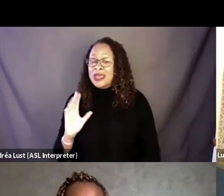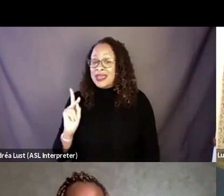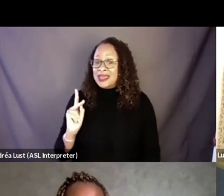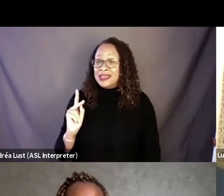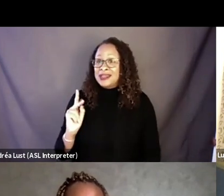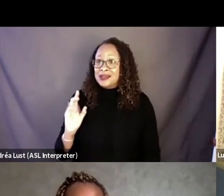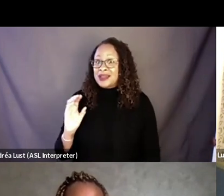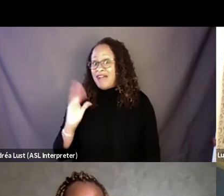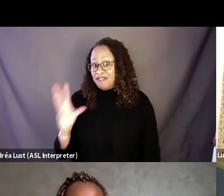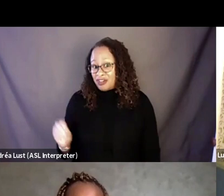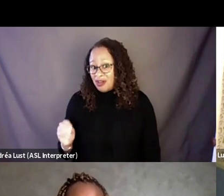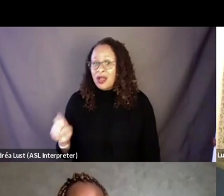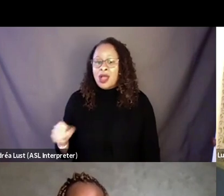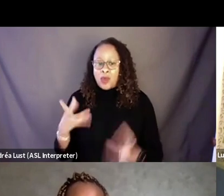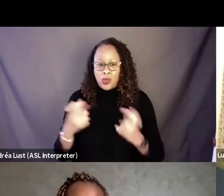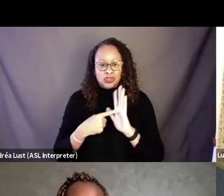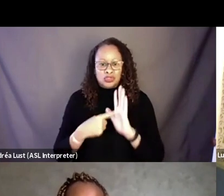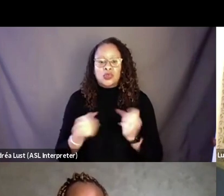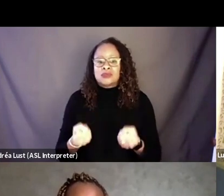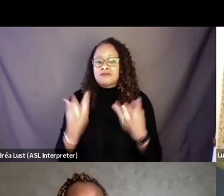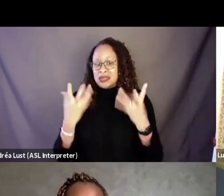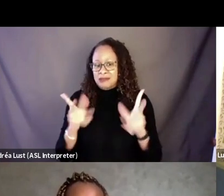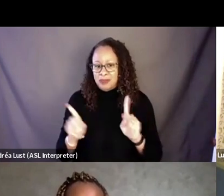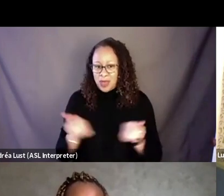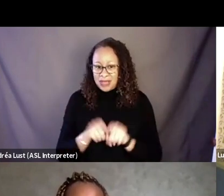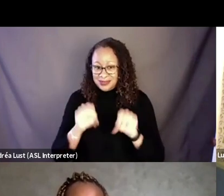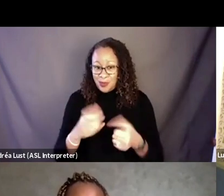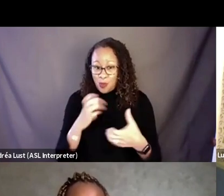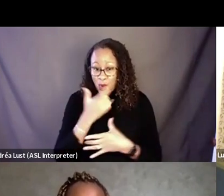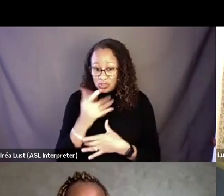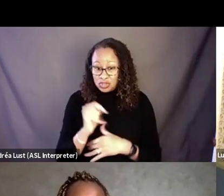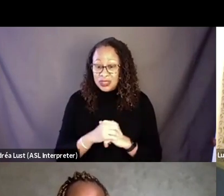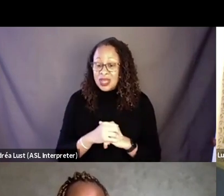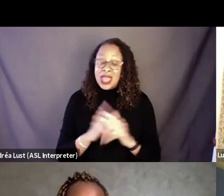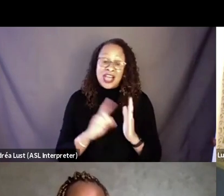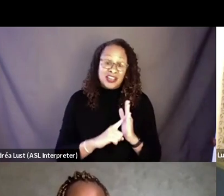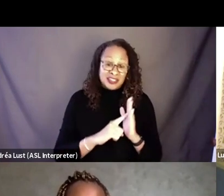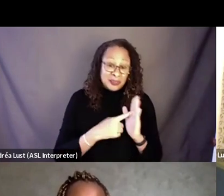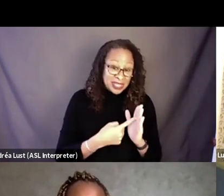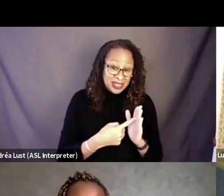to as many people who could watch it. And we initially we initially supposed